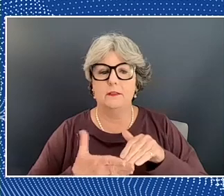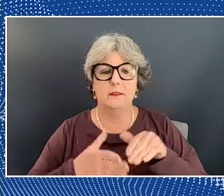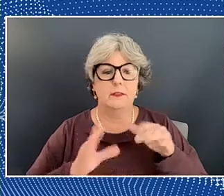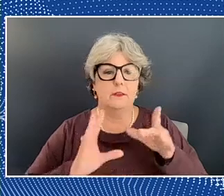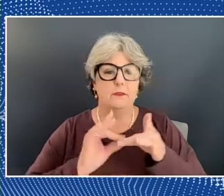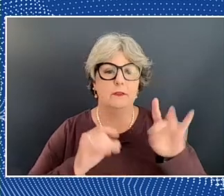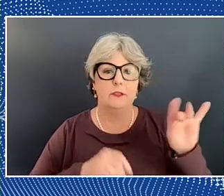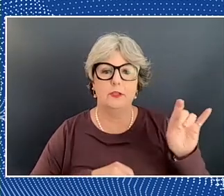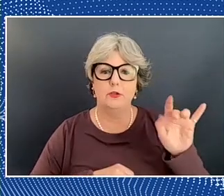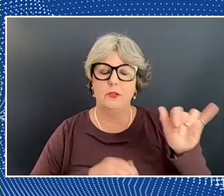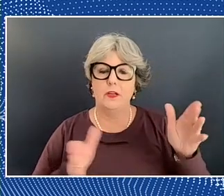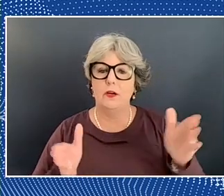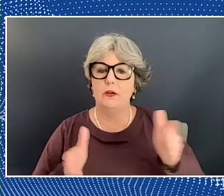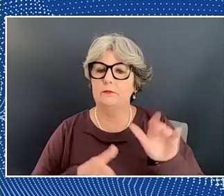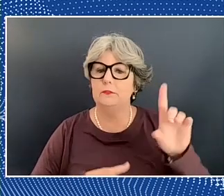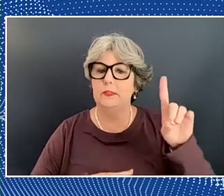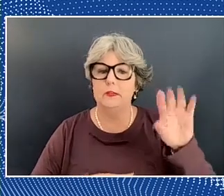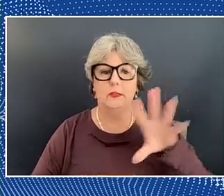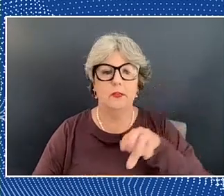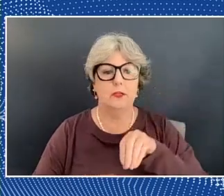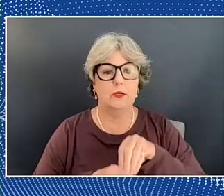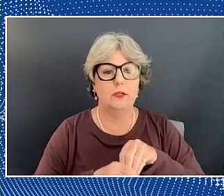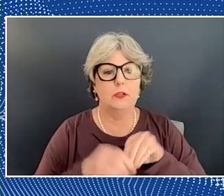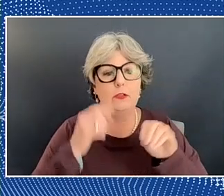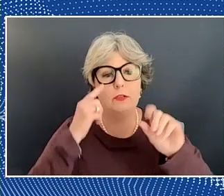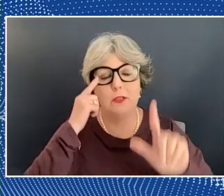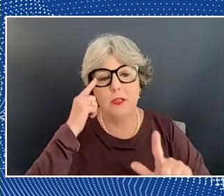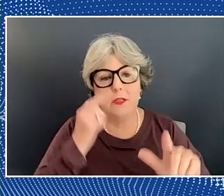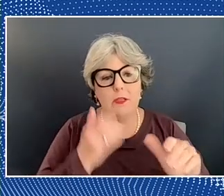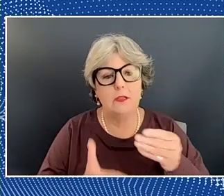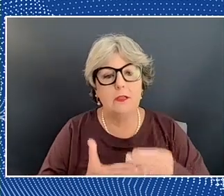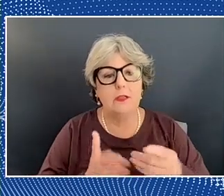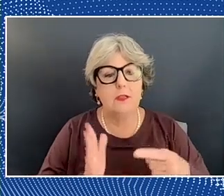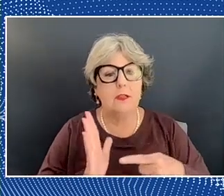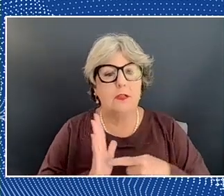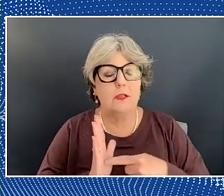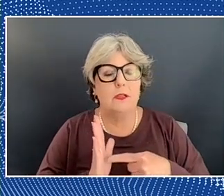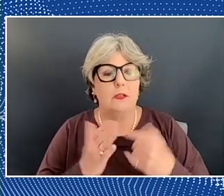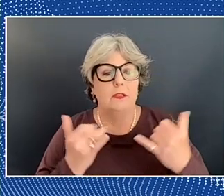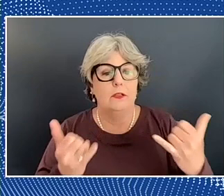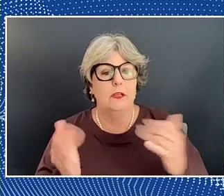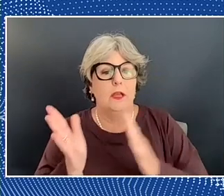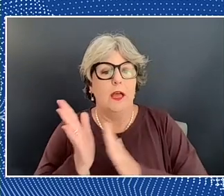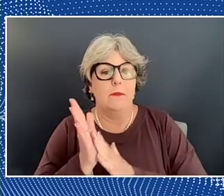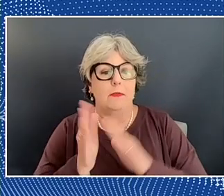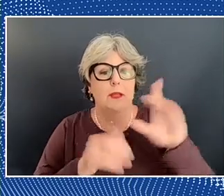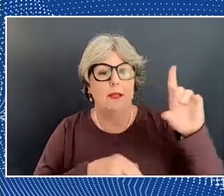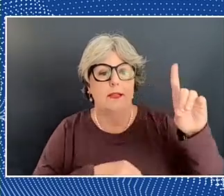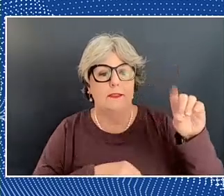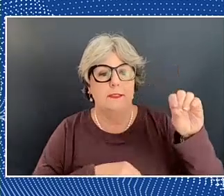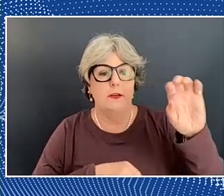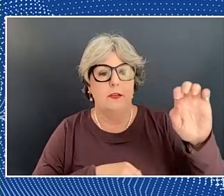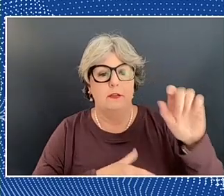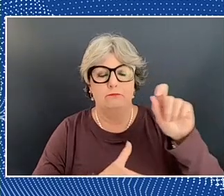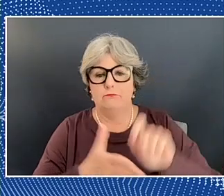the Department to include Parent PLUS Loan borrowers in student debt relief. Today, I applaud the Department for crafting regulatory text that has the